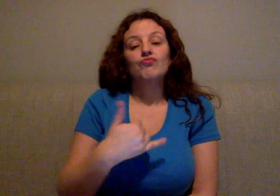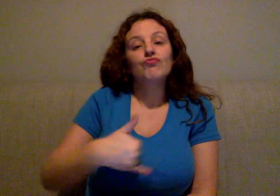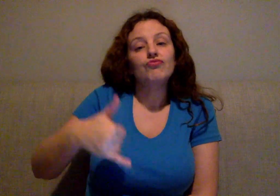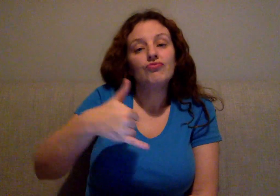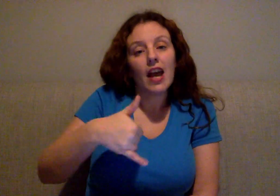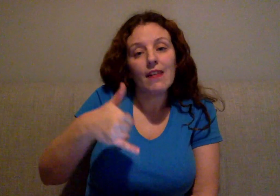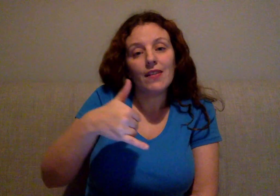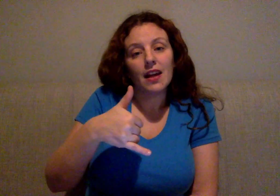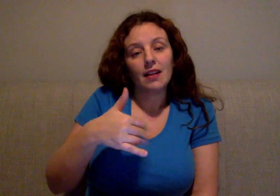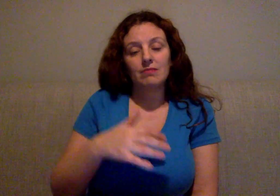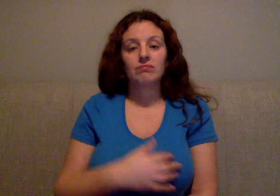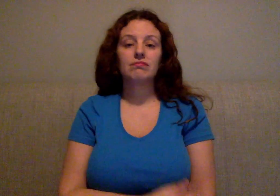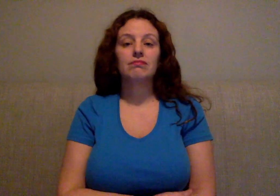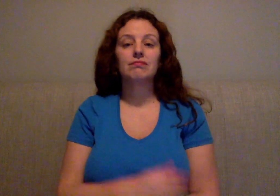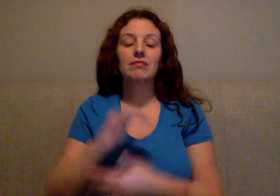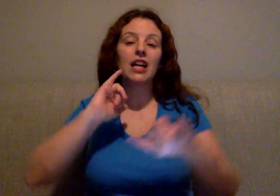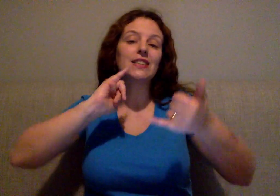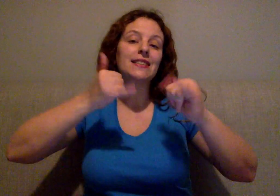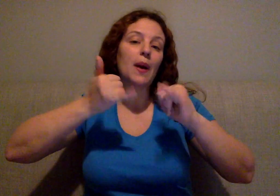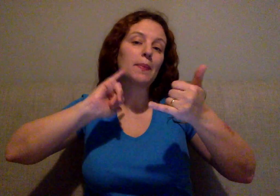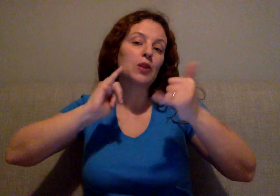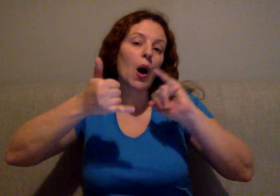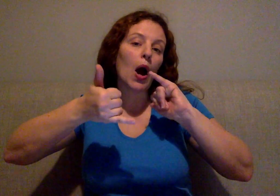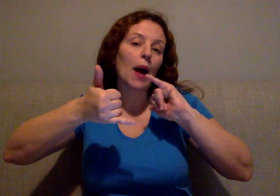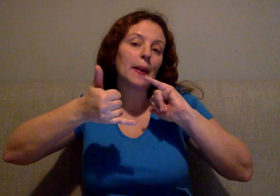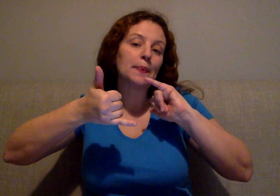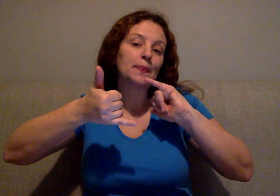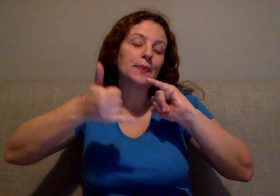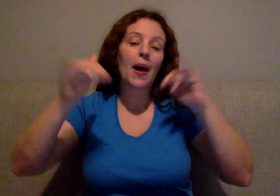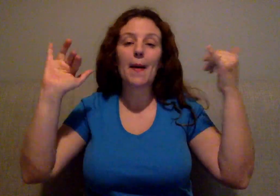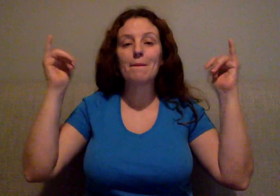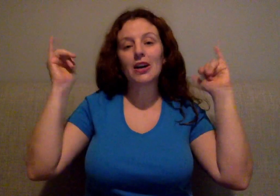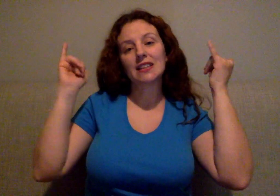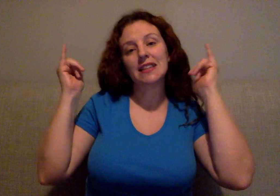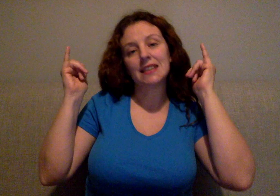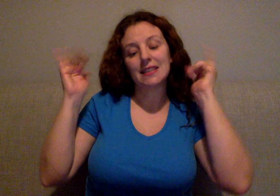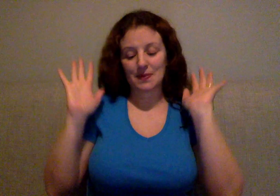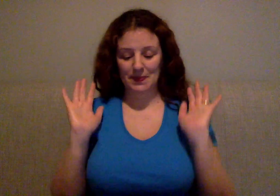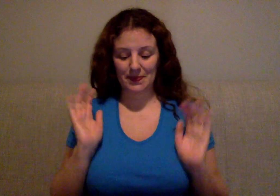GRAVY SOMETIMES PARTY